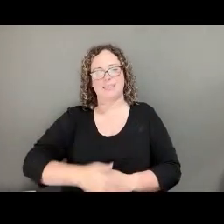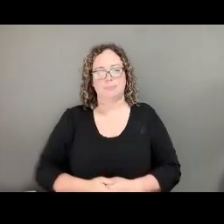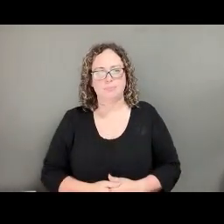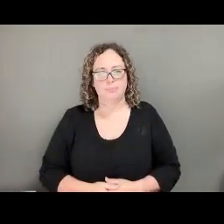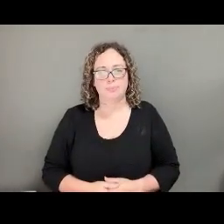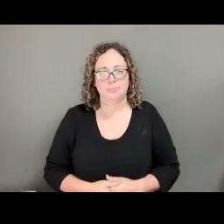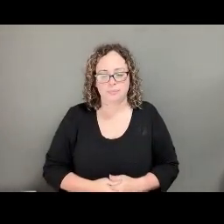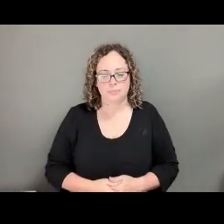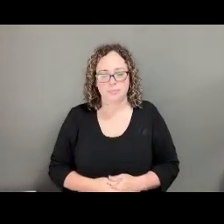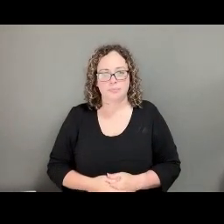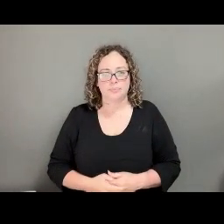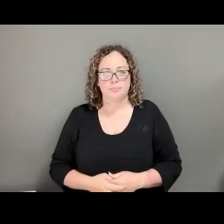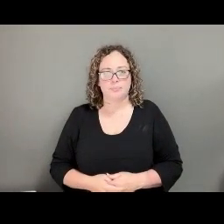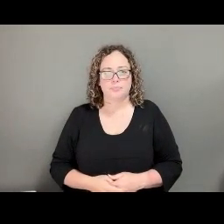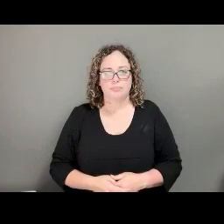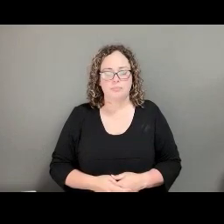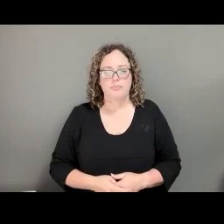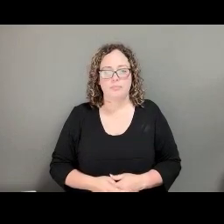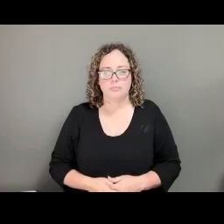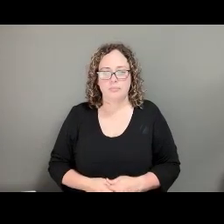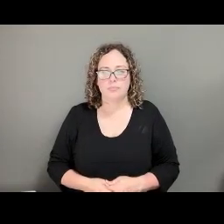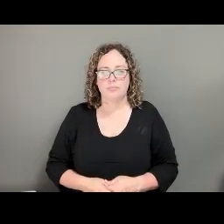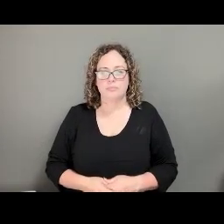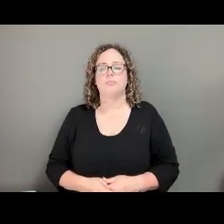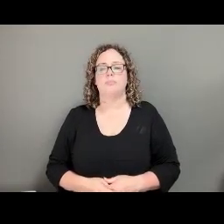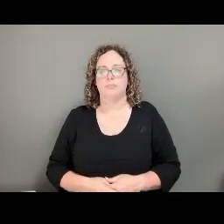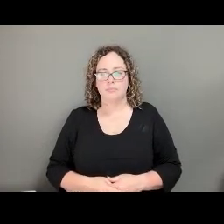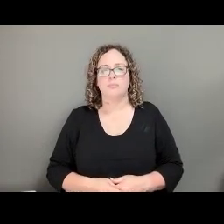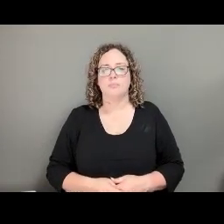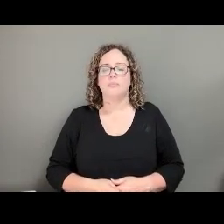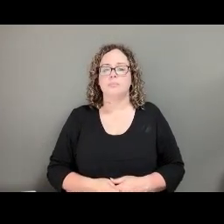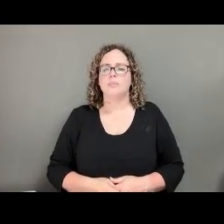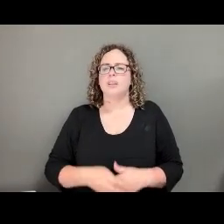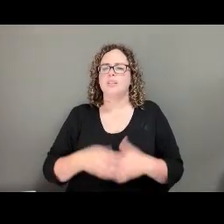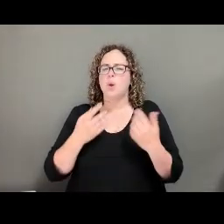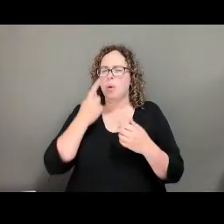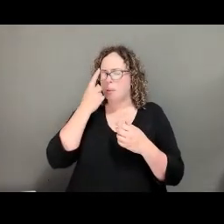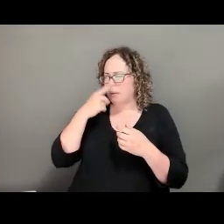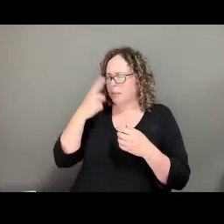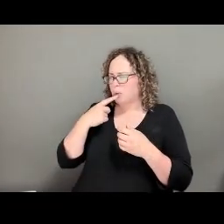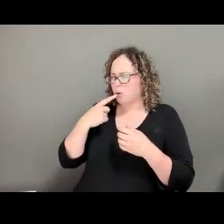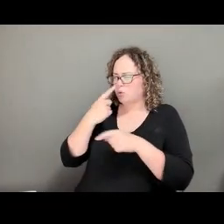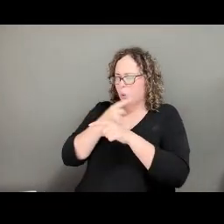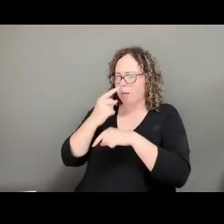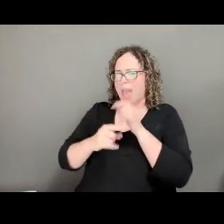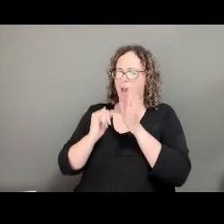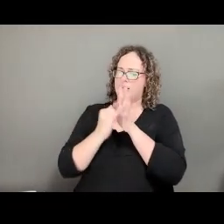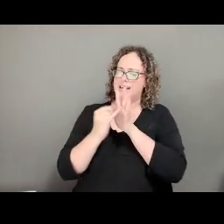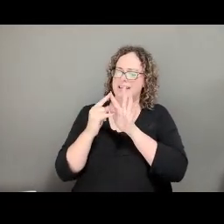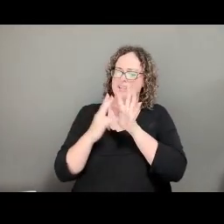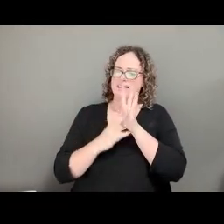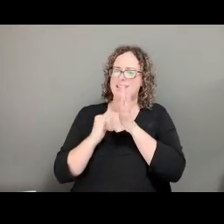And when you're talking to people about sensory processing there's lots of strange words they use. And some of them are quite medical.